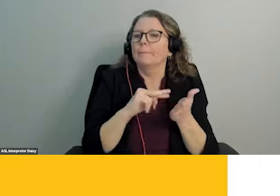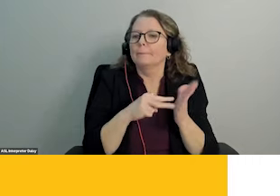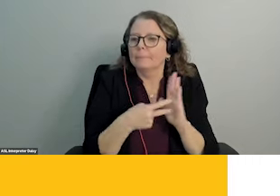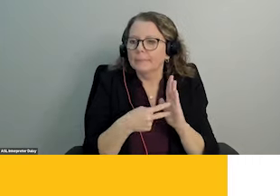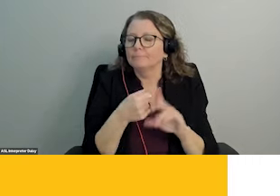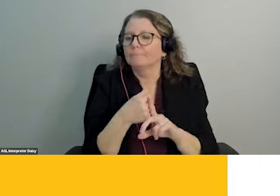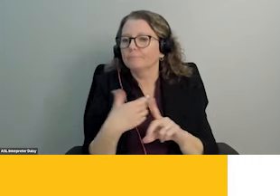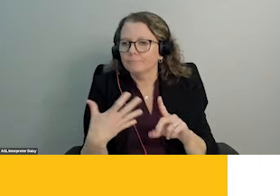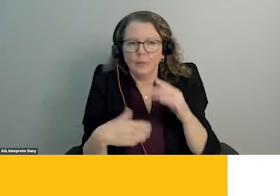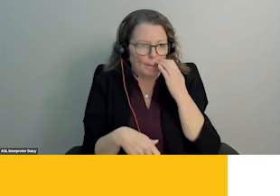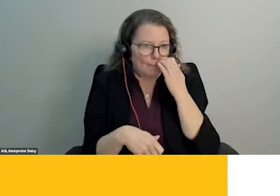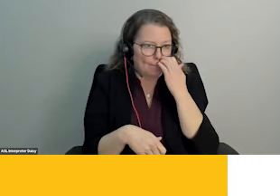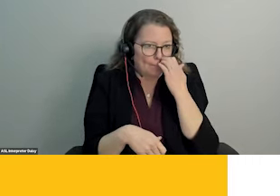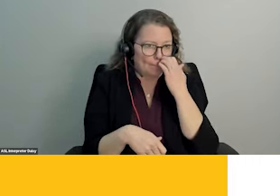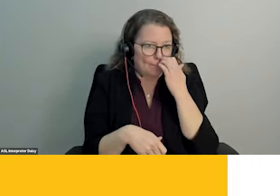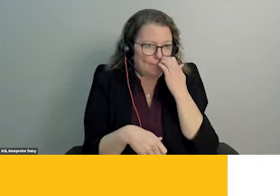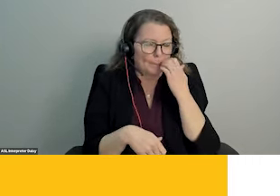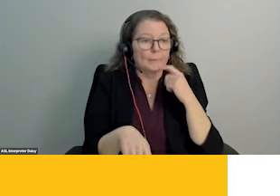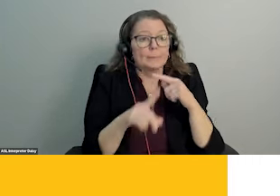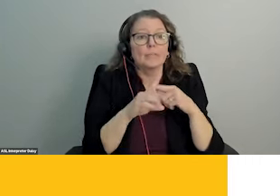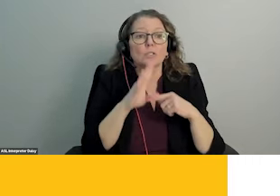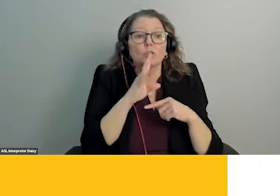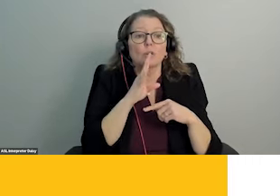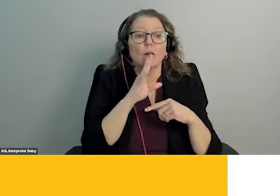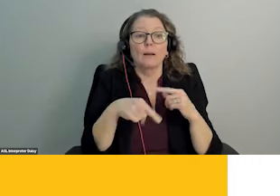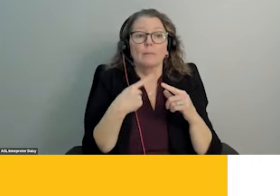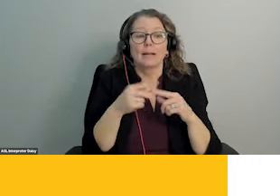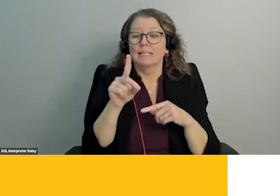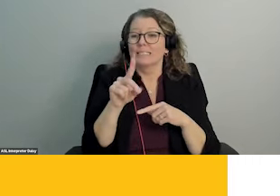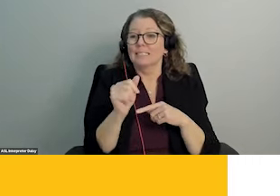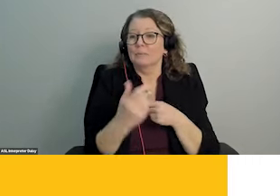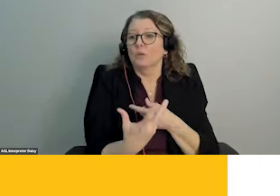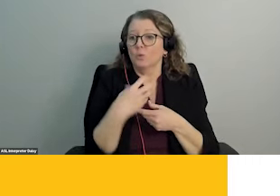And then really talking about disability inclusion from an action perspective